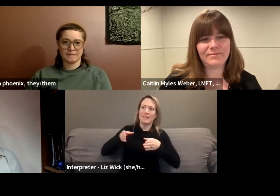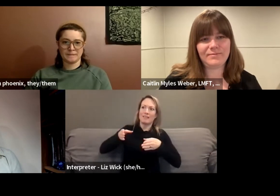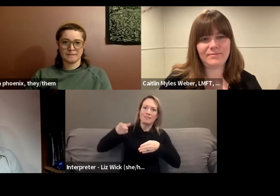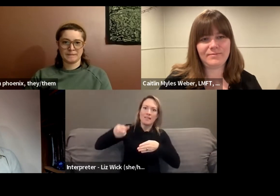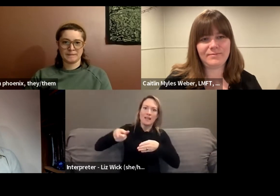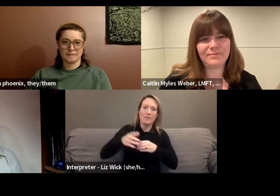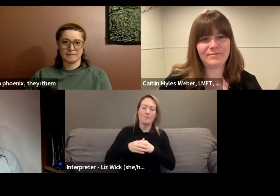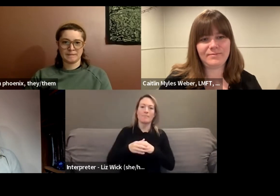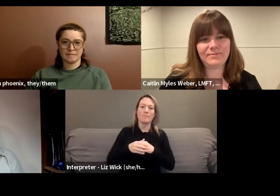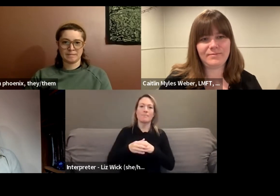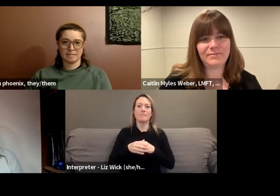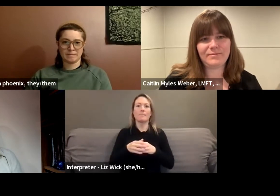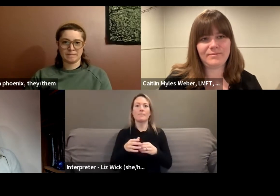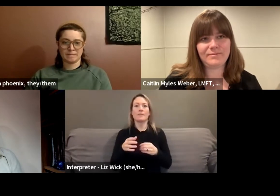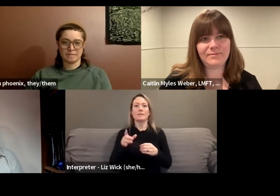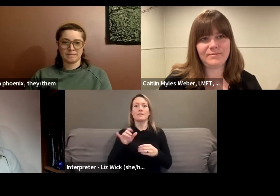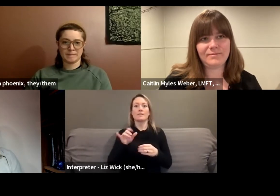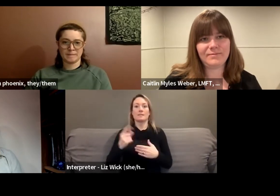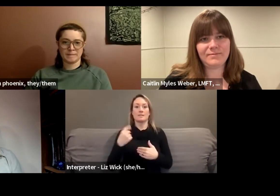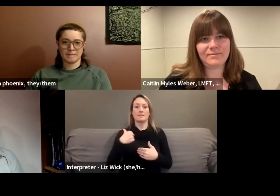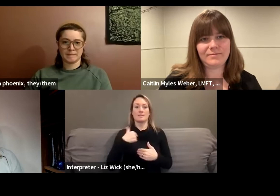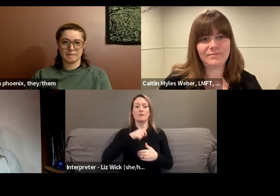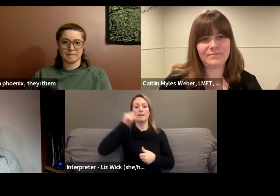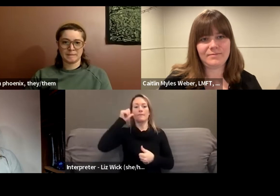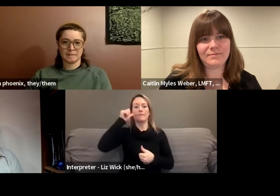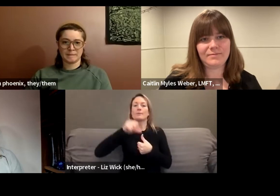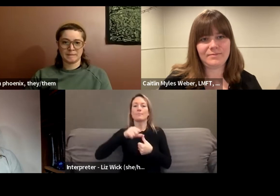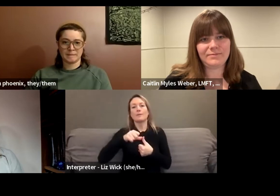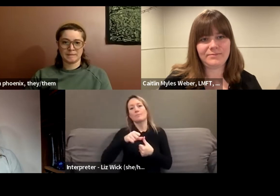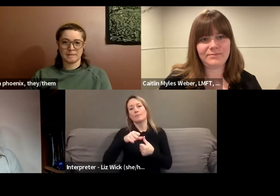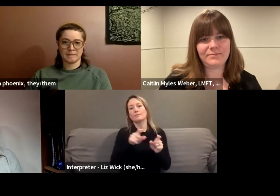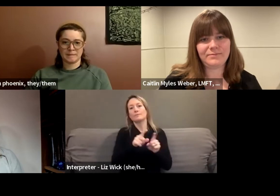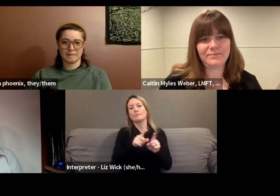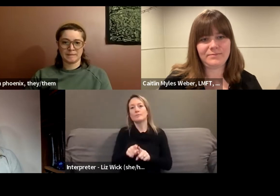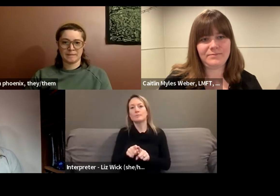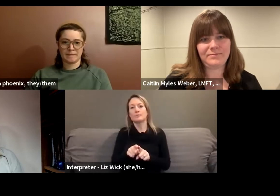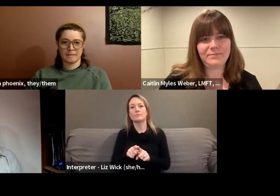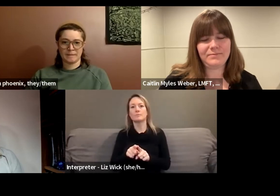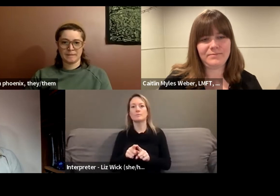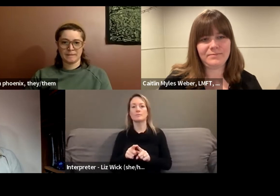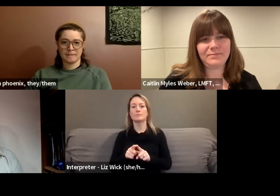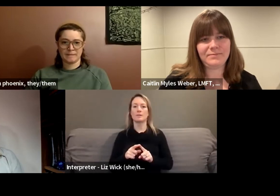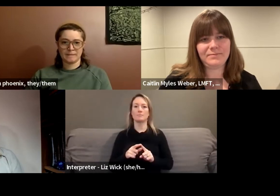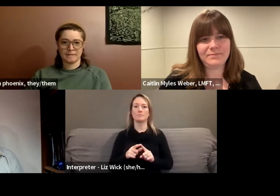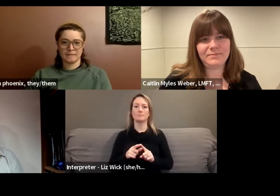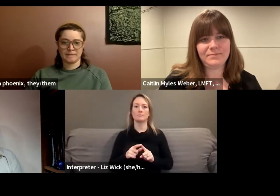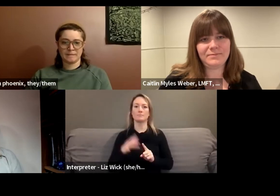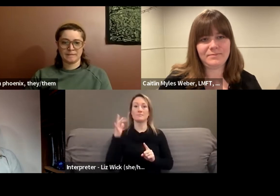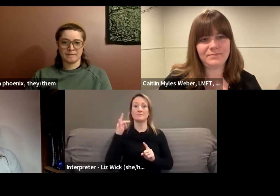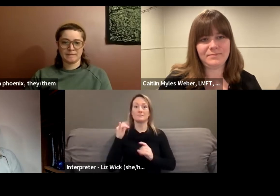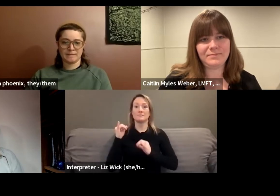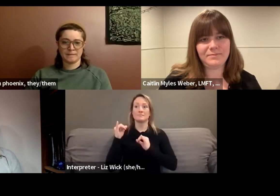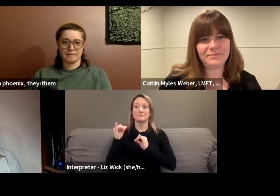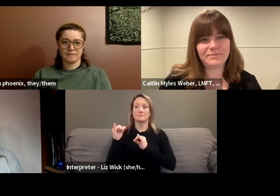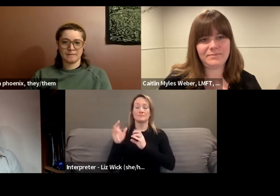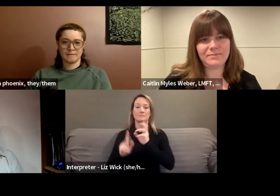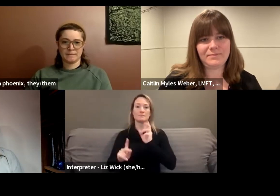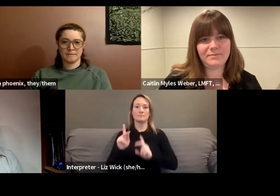It is something that we have to remember though too, because individuals who do have these struggles